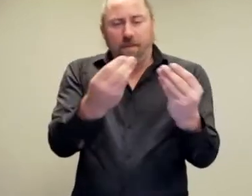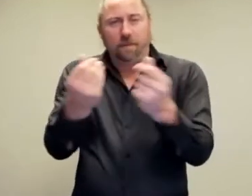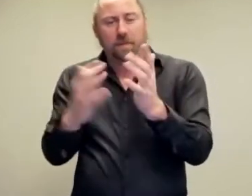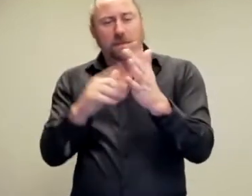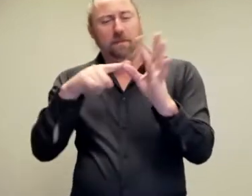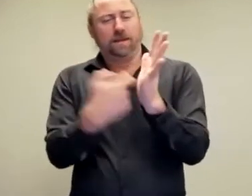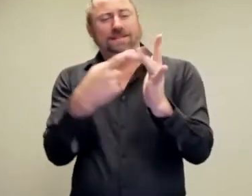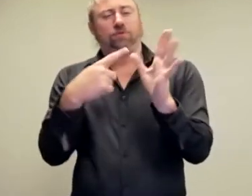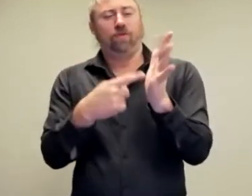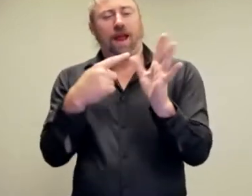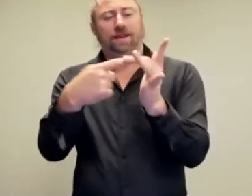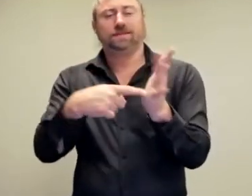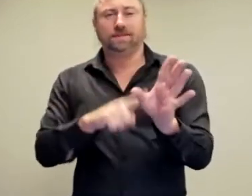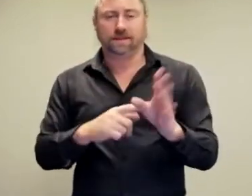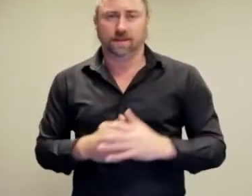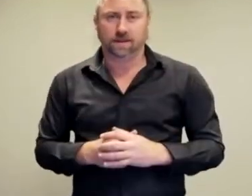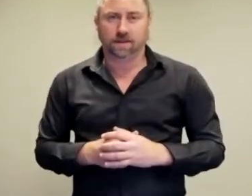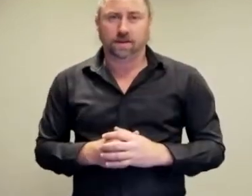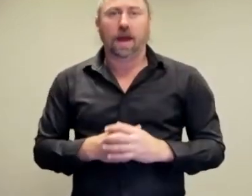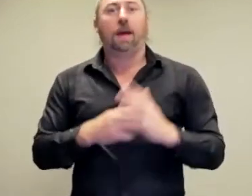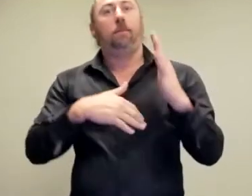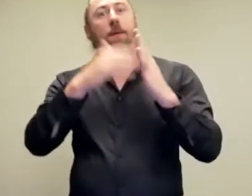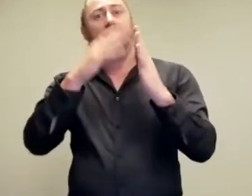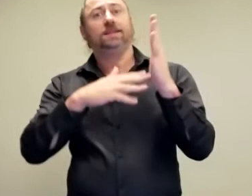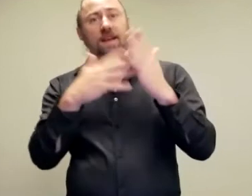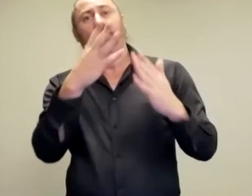and painting is also materially formed. It has a natural